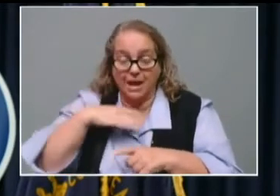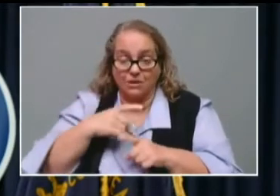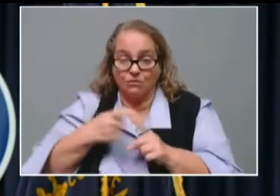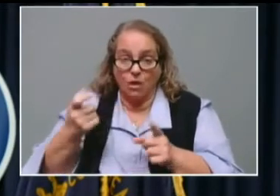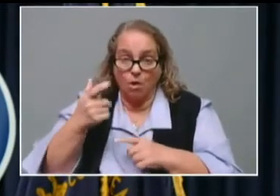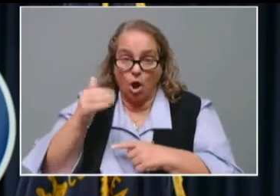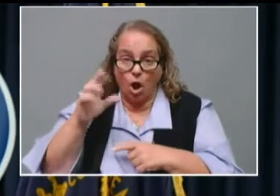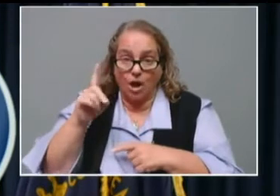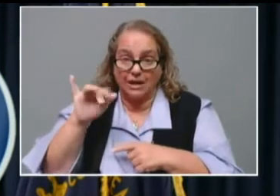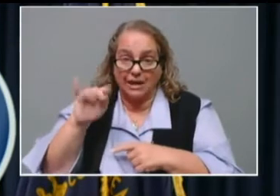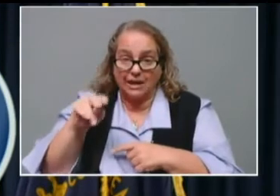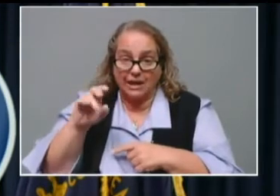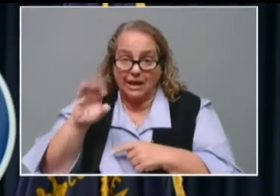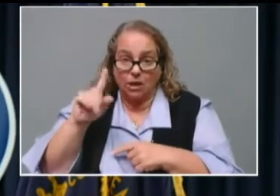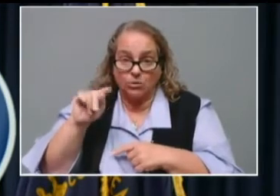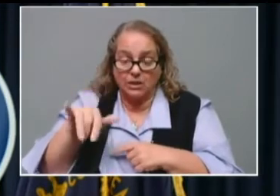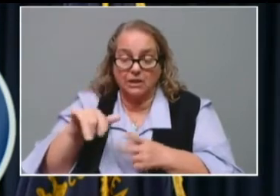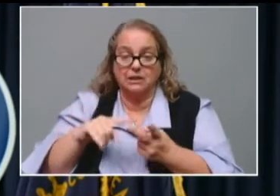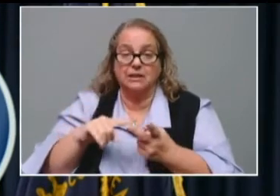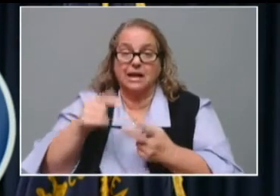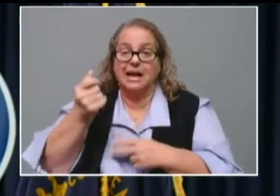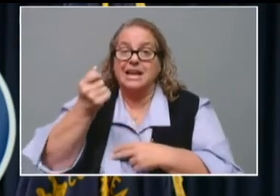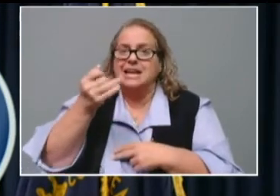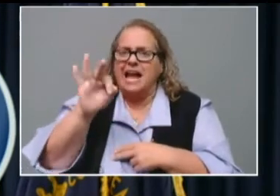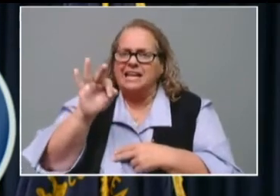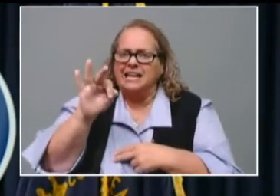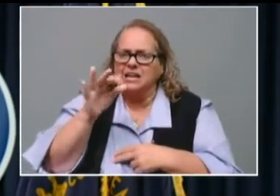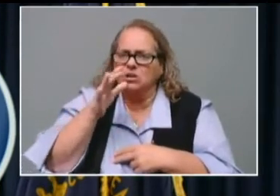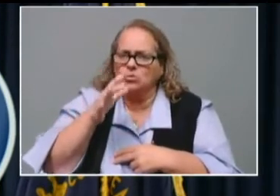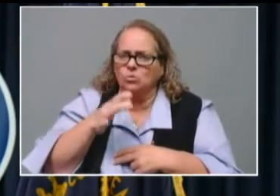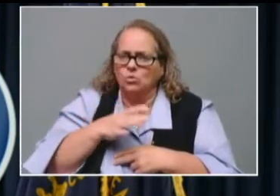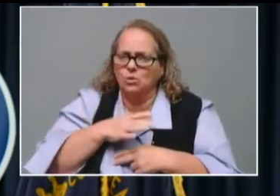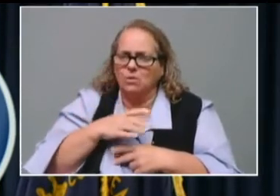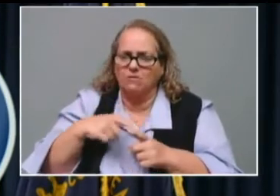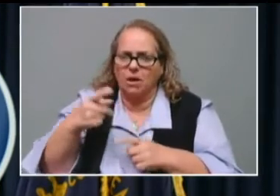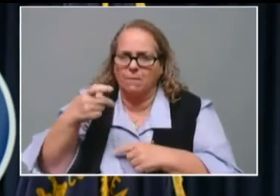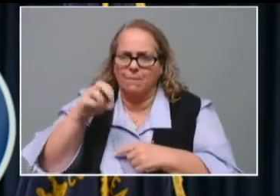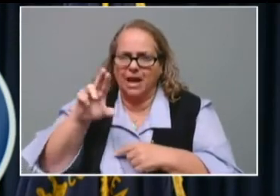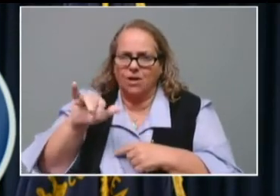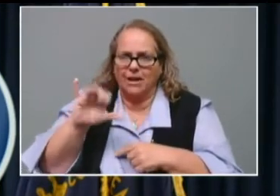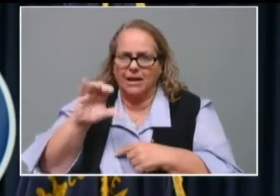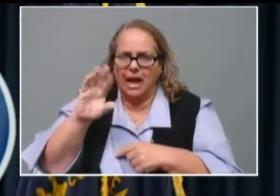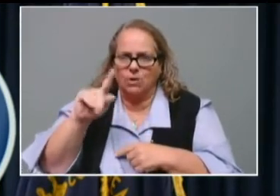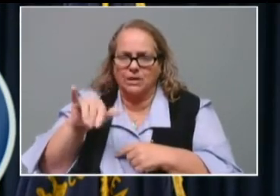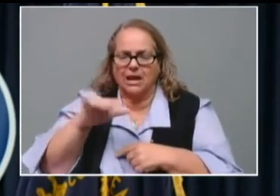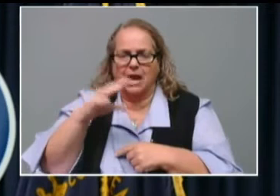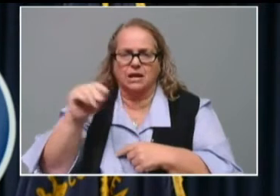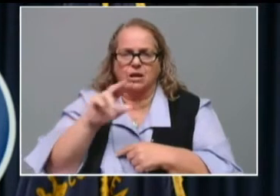19 year old woman from Perry County And a 22 year old woman from Rock Castle County.